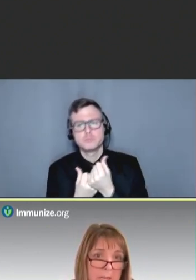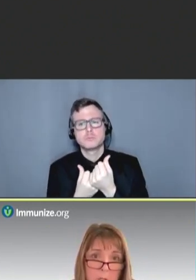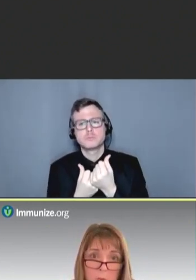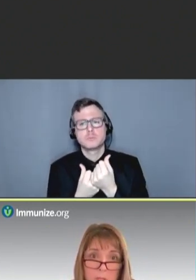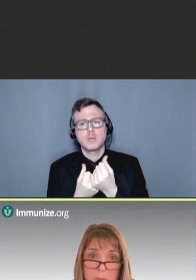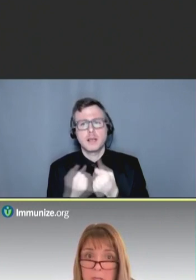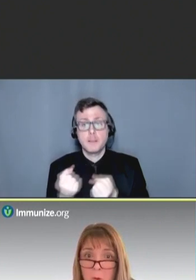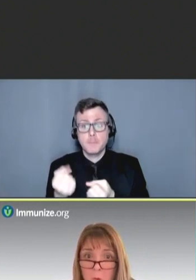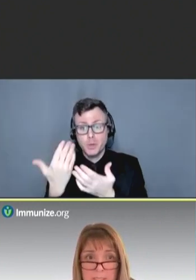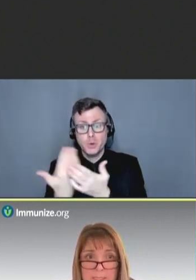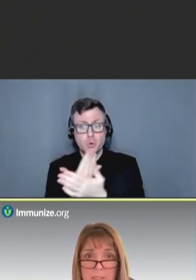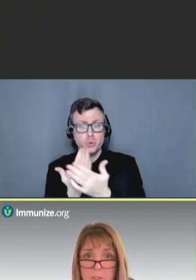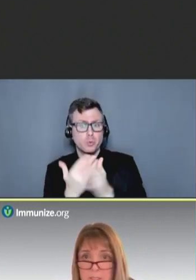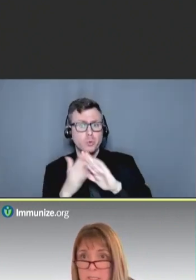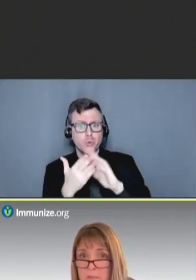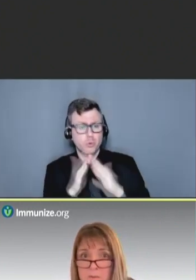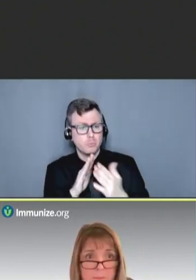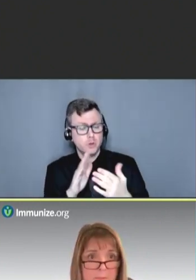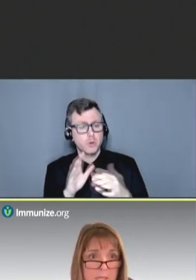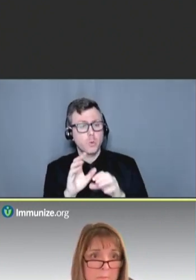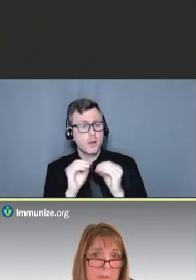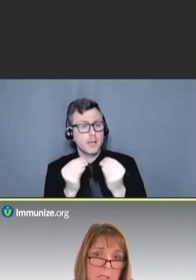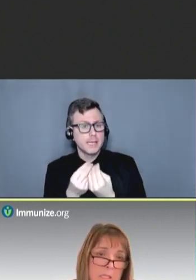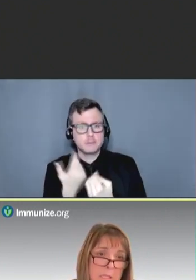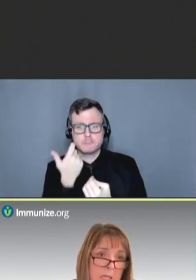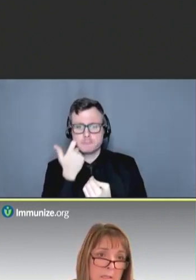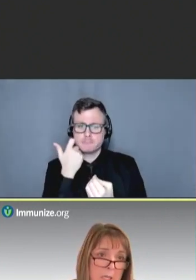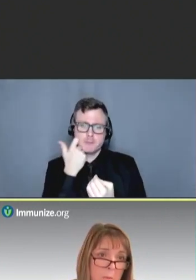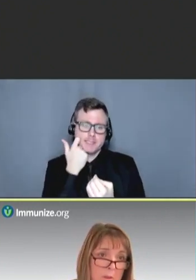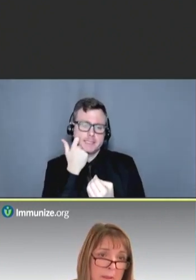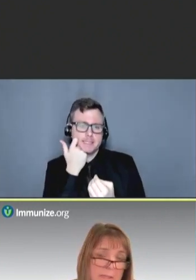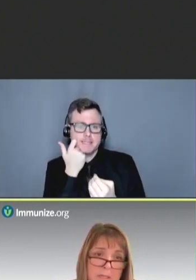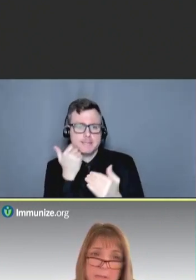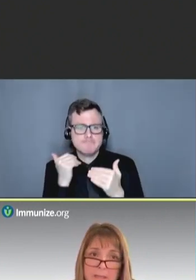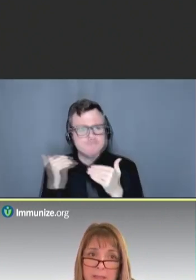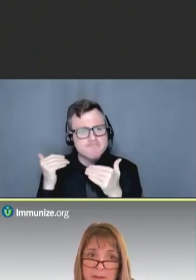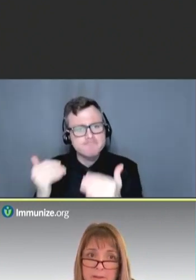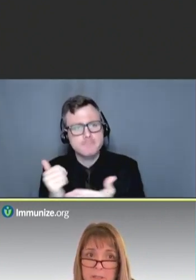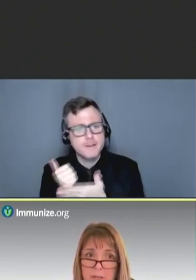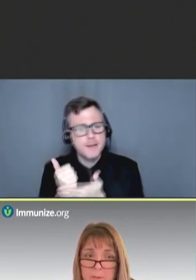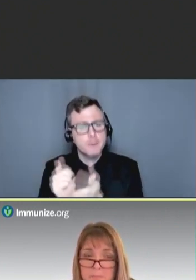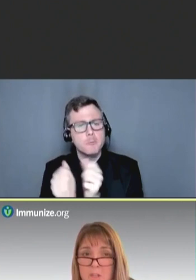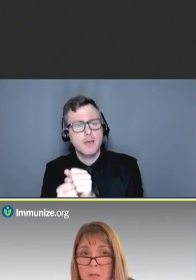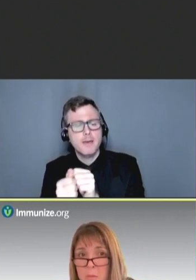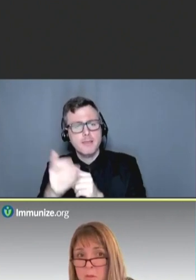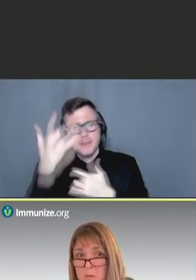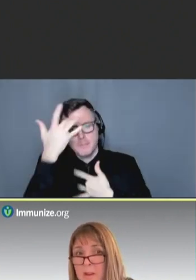new community organizations that have stepped up to help with pandemic and to help improve